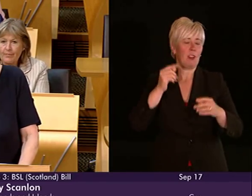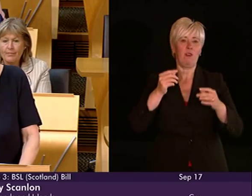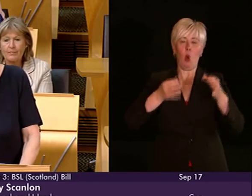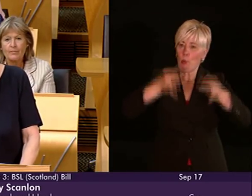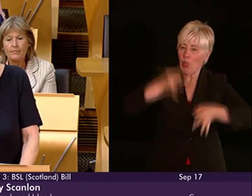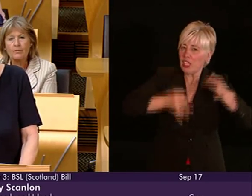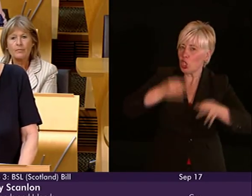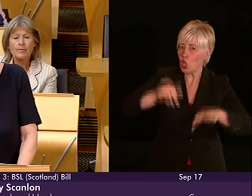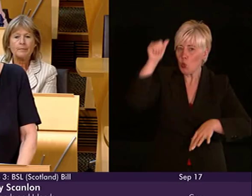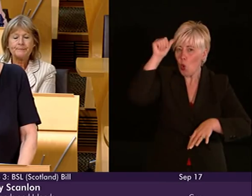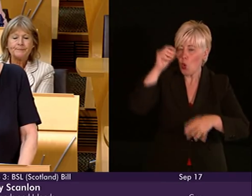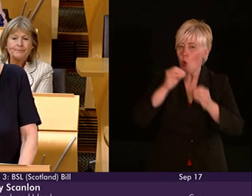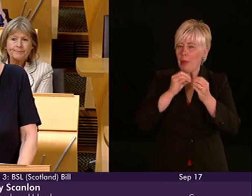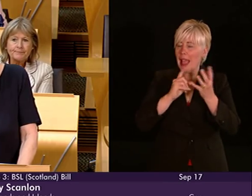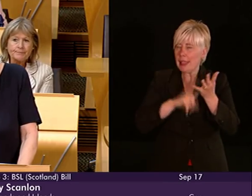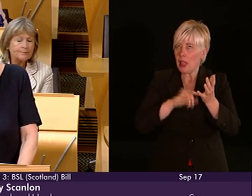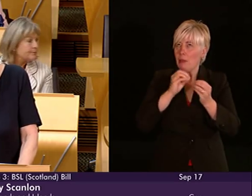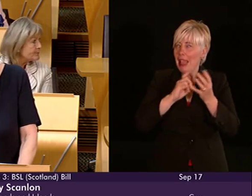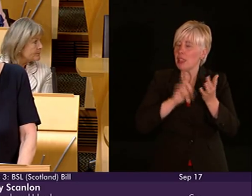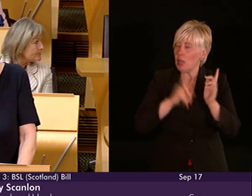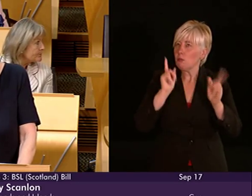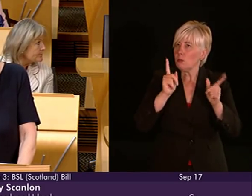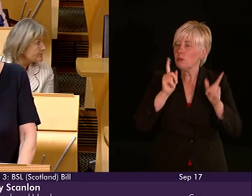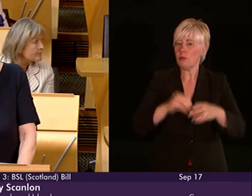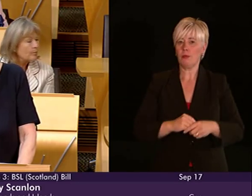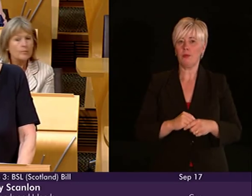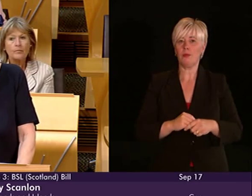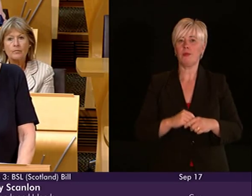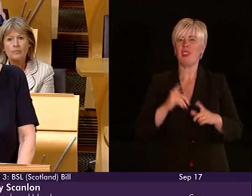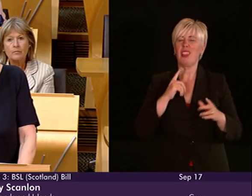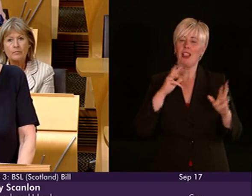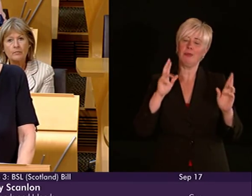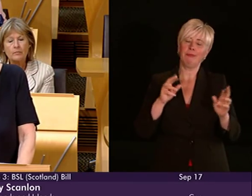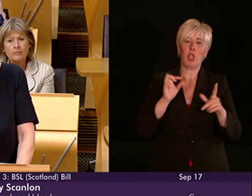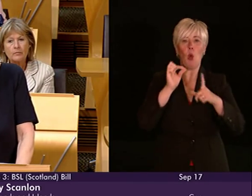step in the right direction. The words “postcode provision” are often